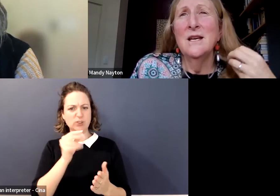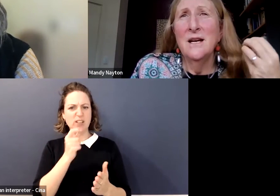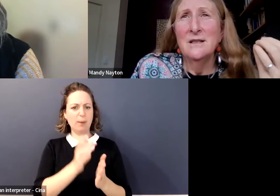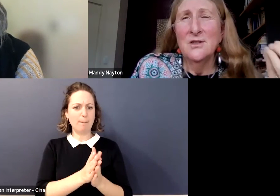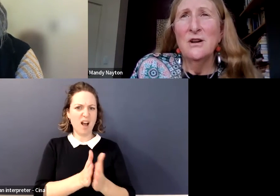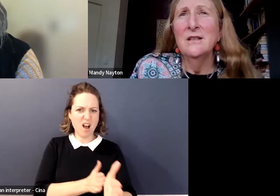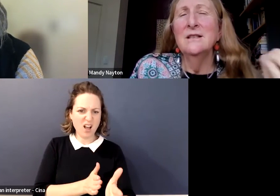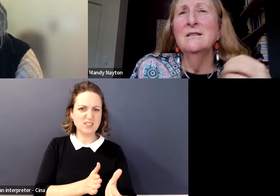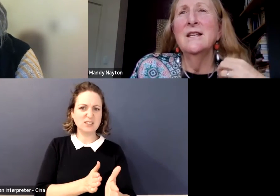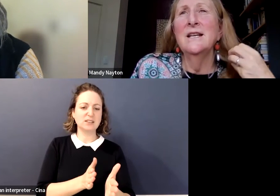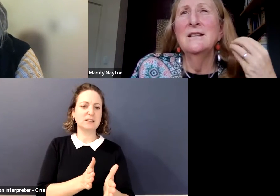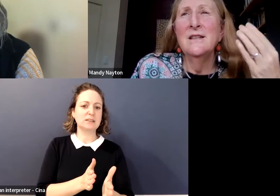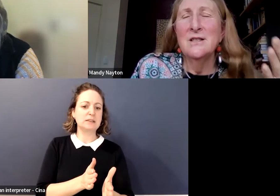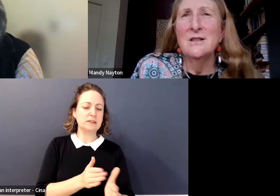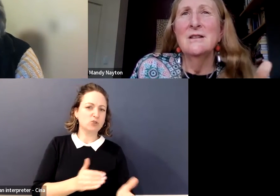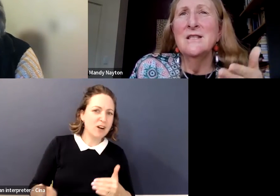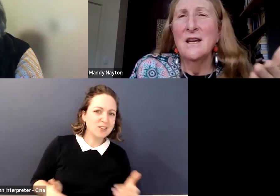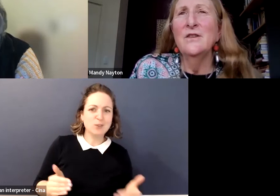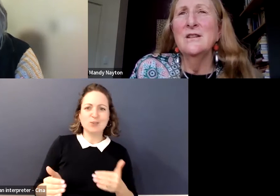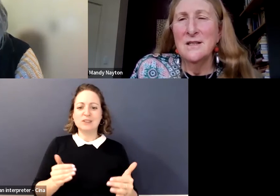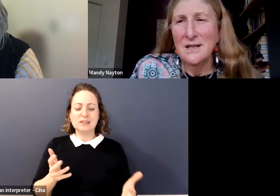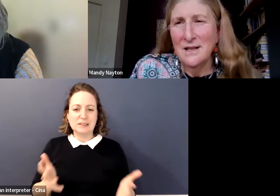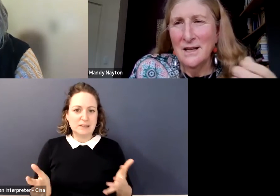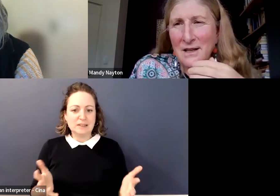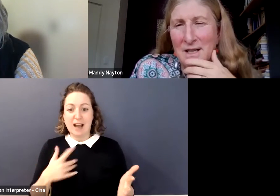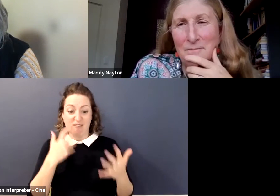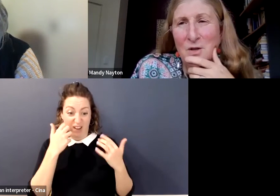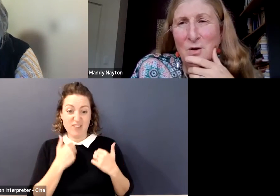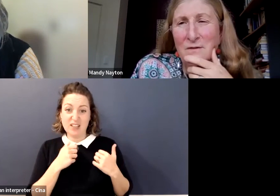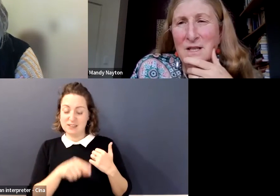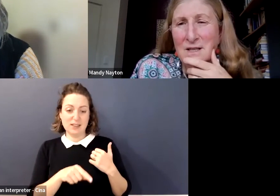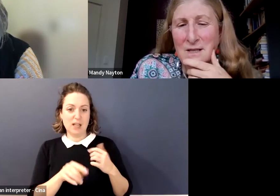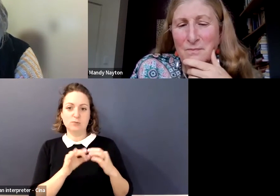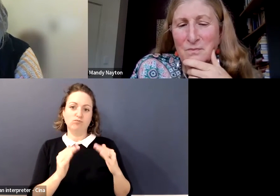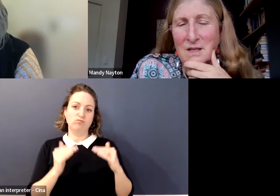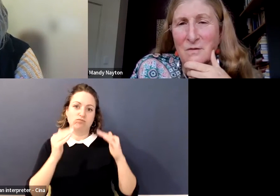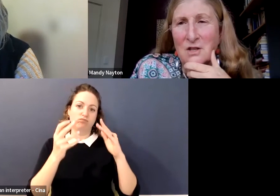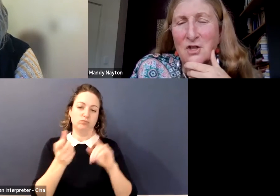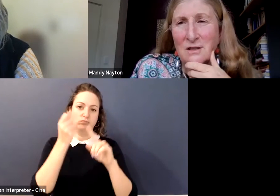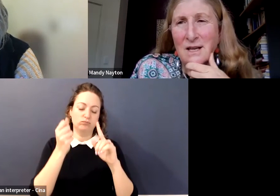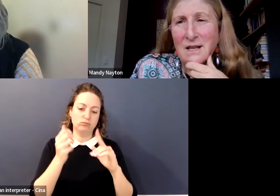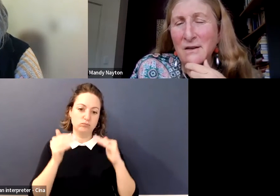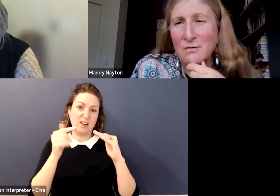they are struggling, there's evidence that they have needed some intervention and they haven't